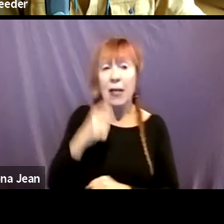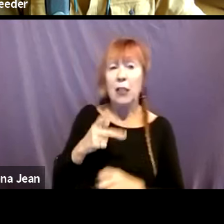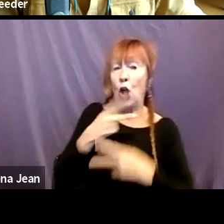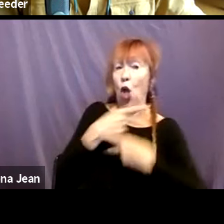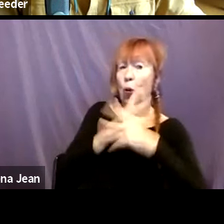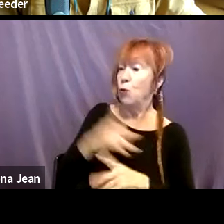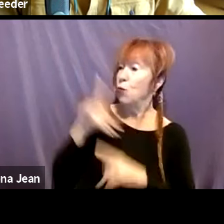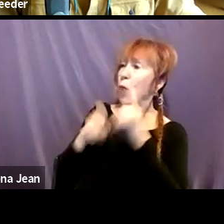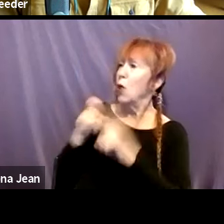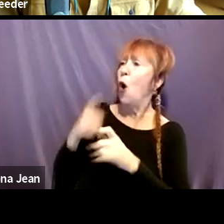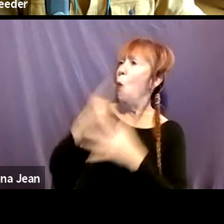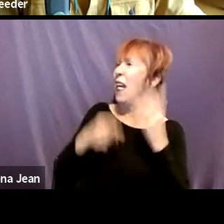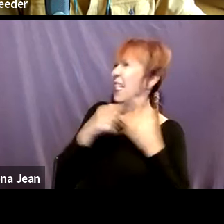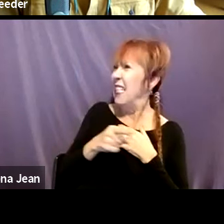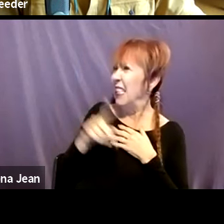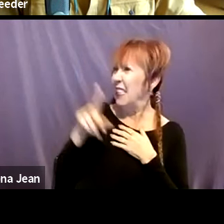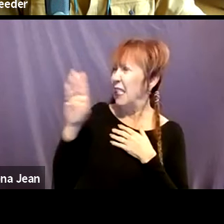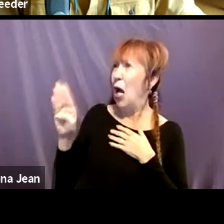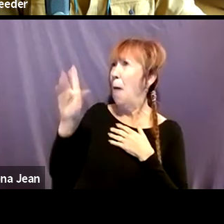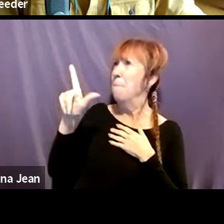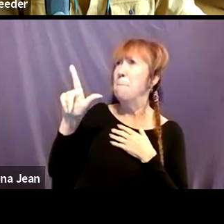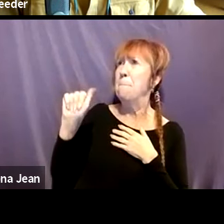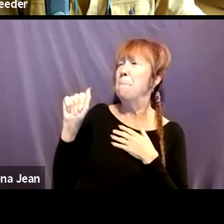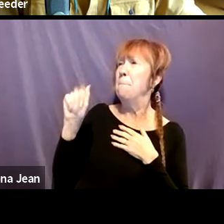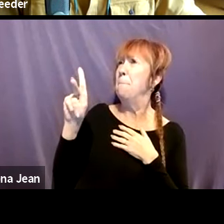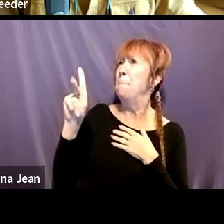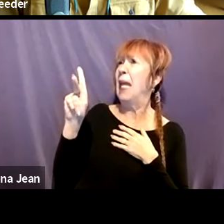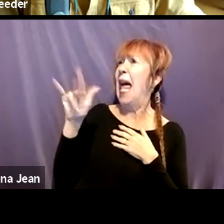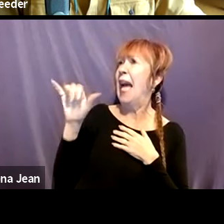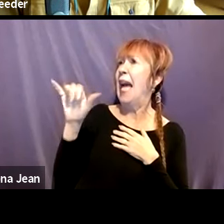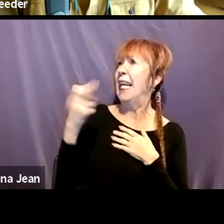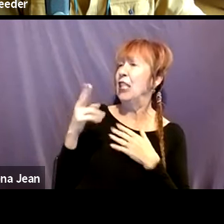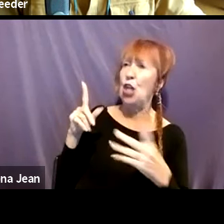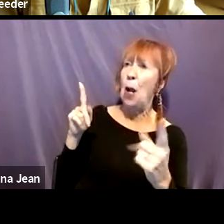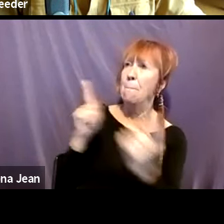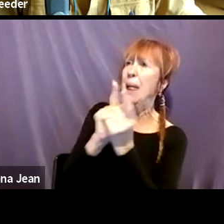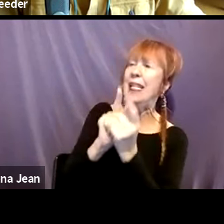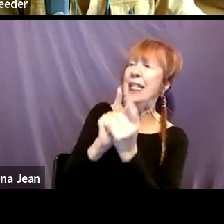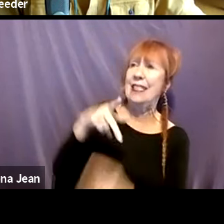Is this blackish meets power? What is this, "True Detective" meets "Get Out"?